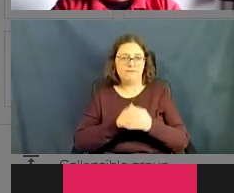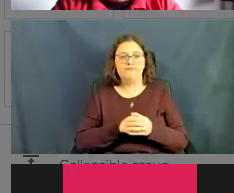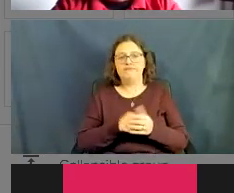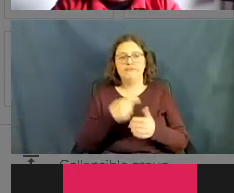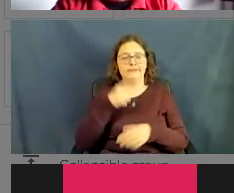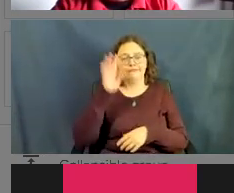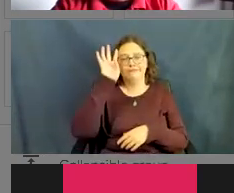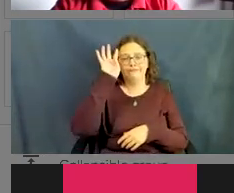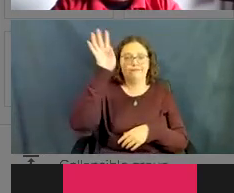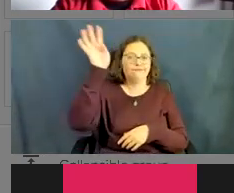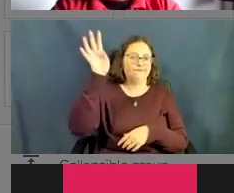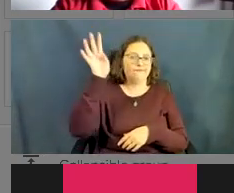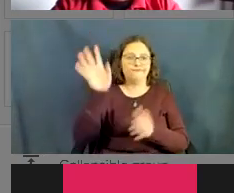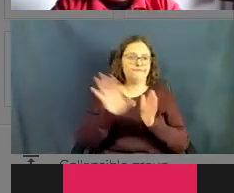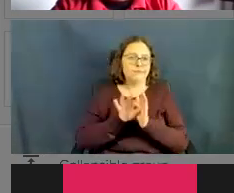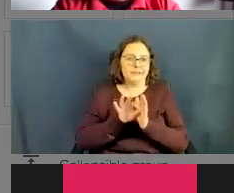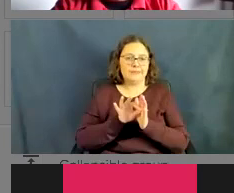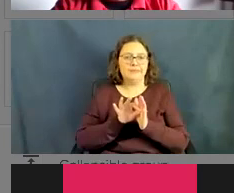It is a template.